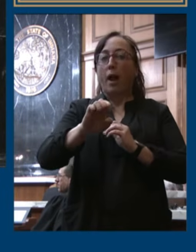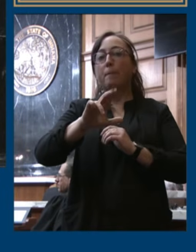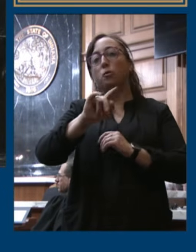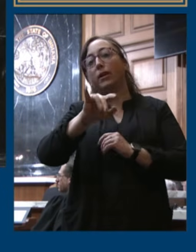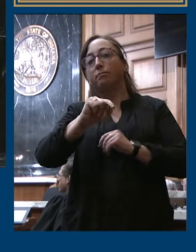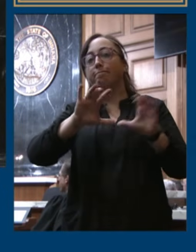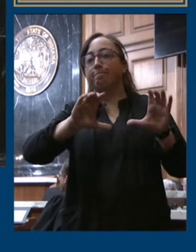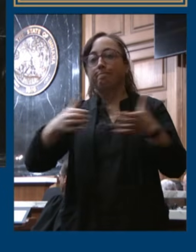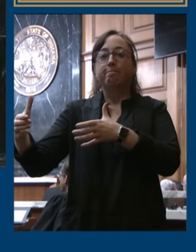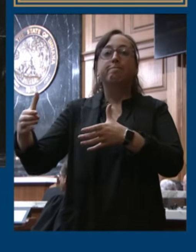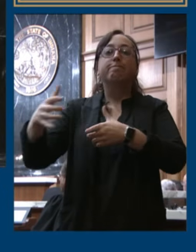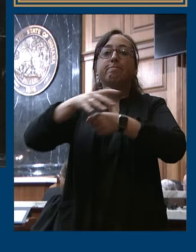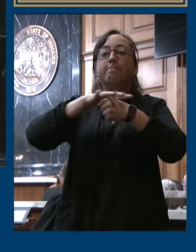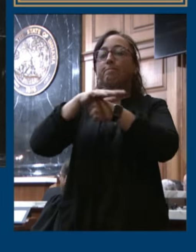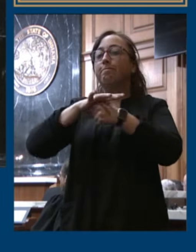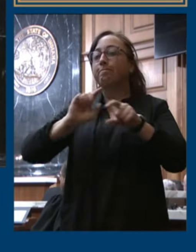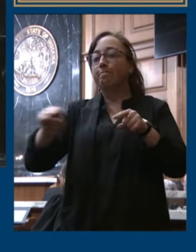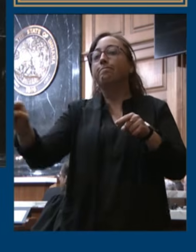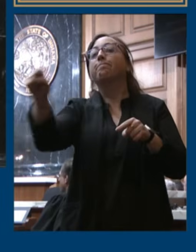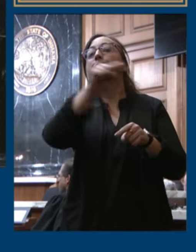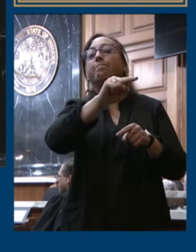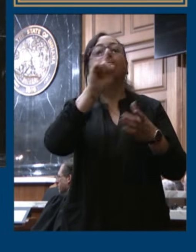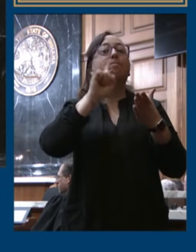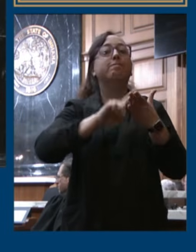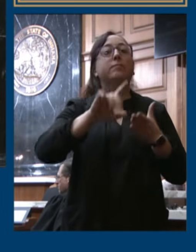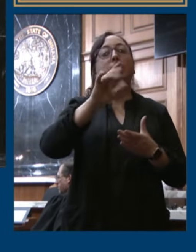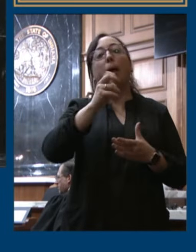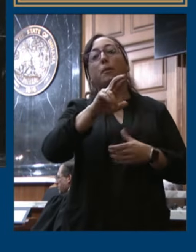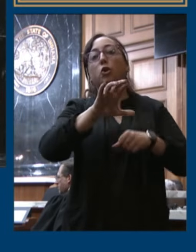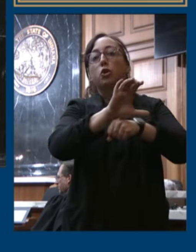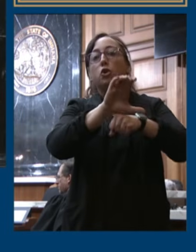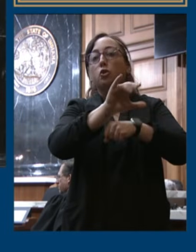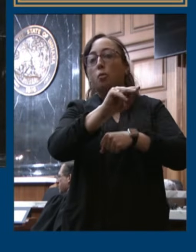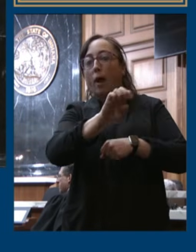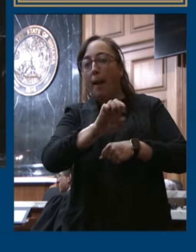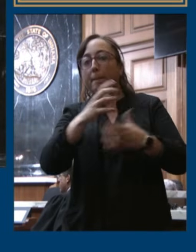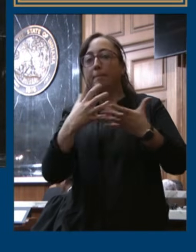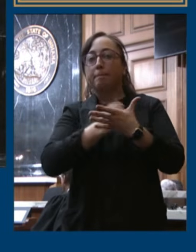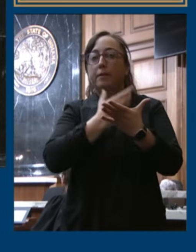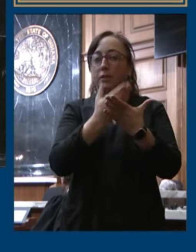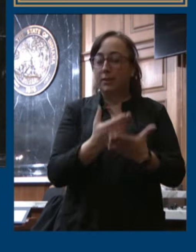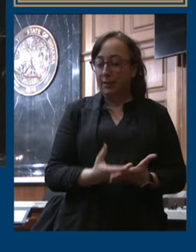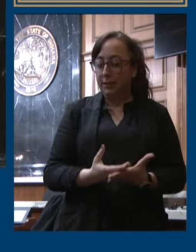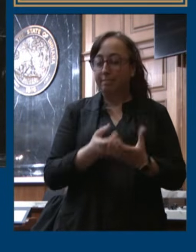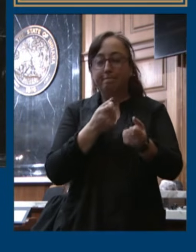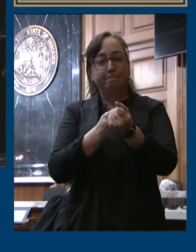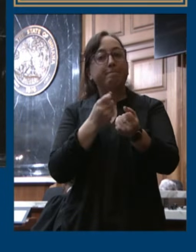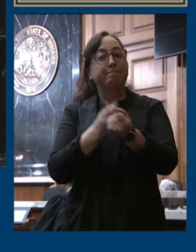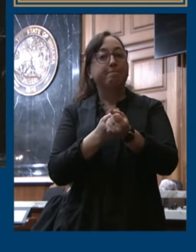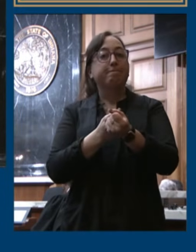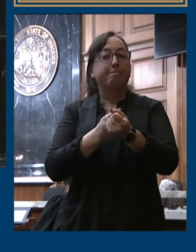TO INVESTIGATE CYBERCRIME, COLLECT DIGITAL EVIDENCE, AND ASSIST IN PROSECUTIONS OR EXONERATIONS.